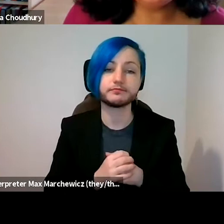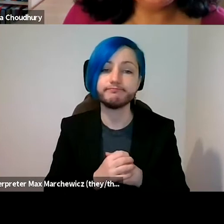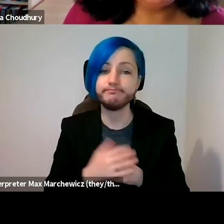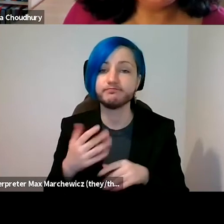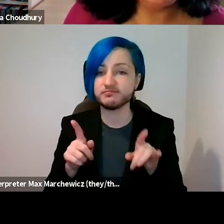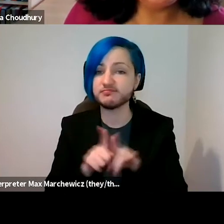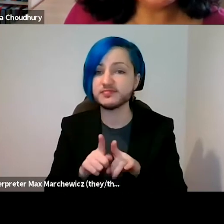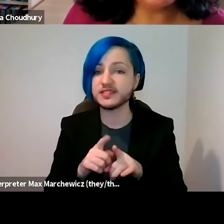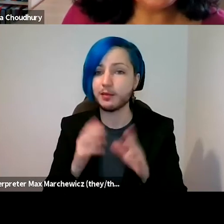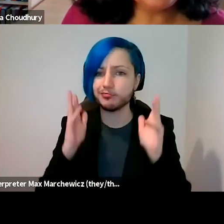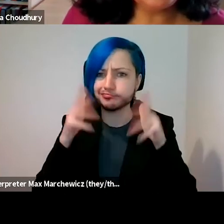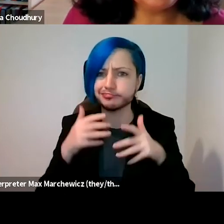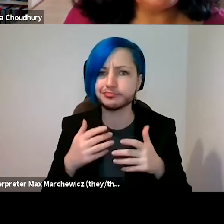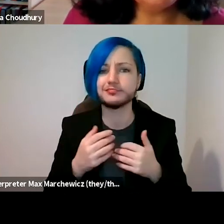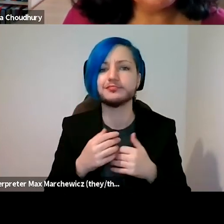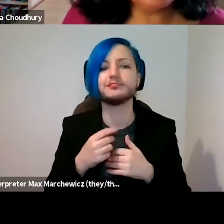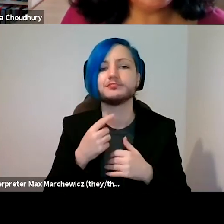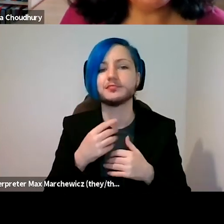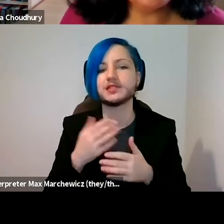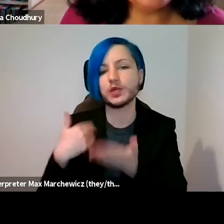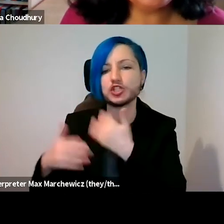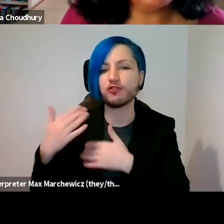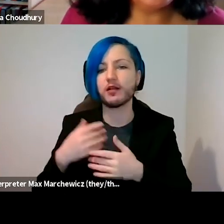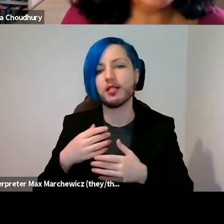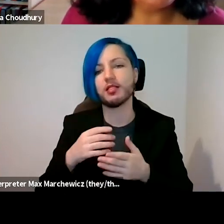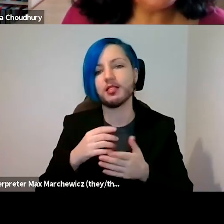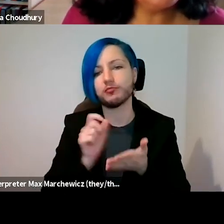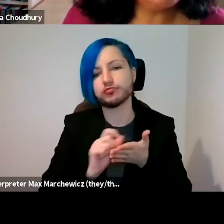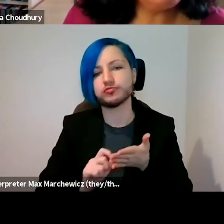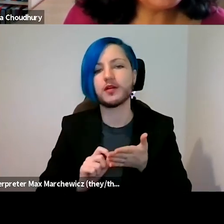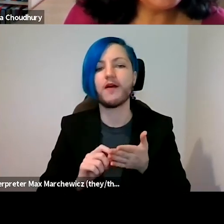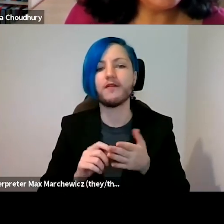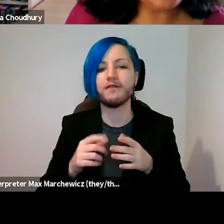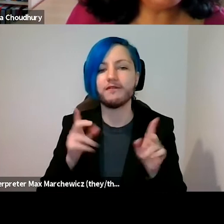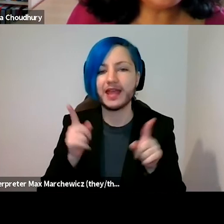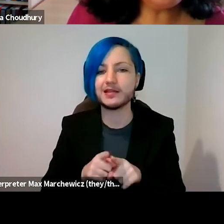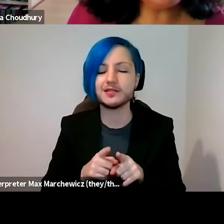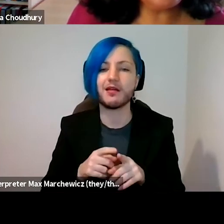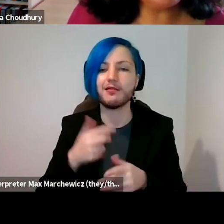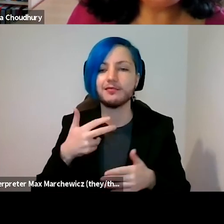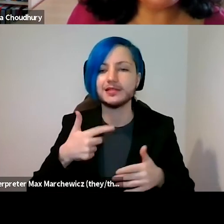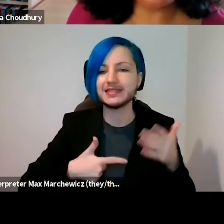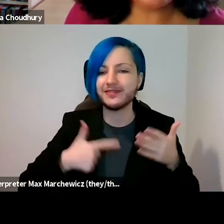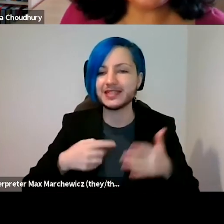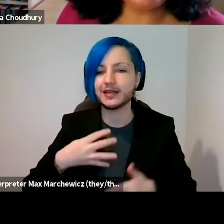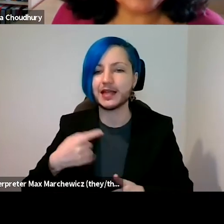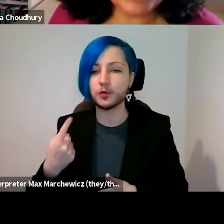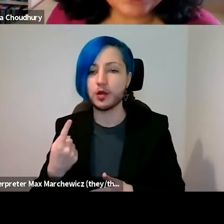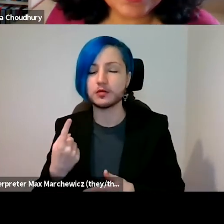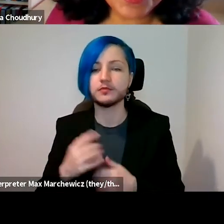in his Historical Account of India, published in 1791, and he wrote, "I was so fully aware of the disadvantages